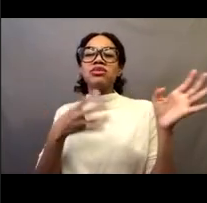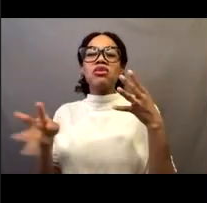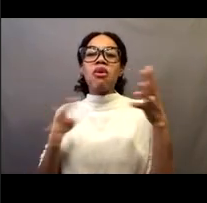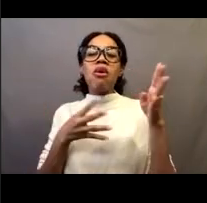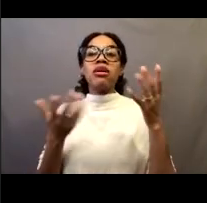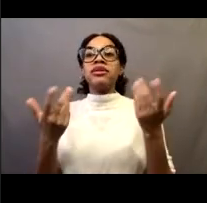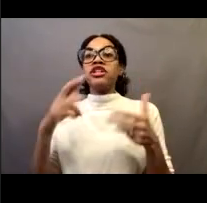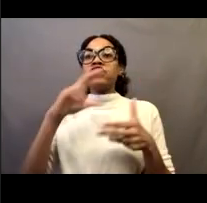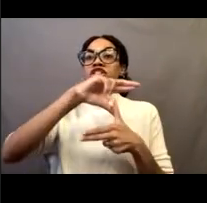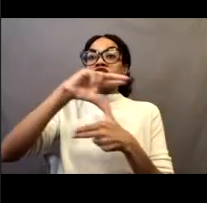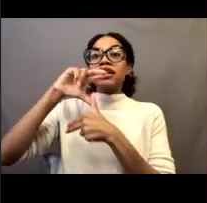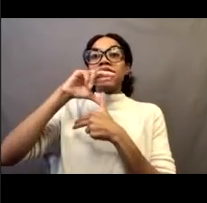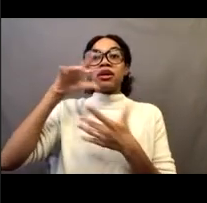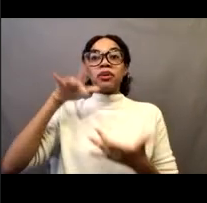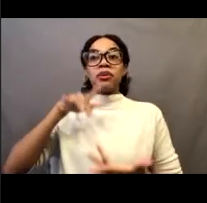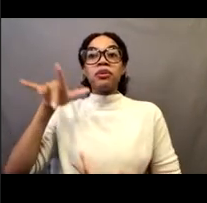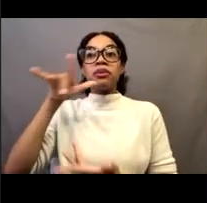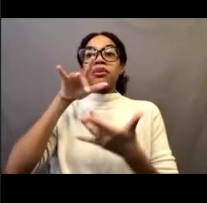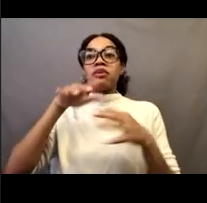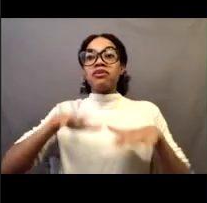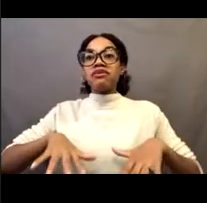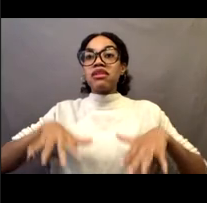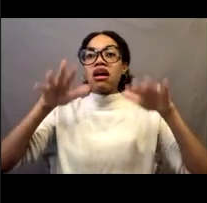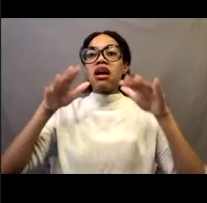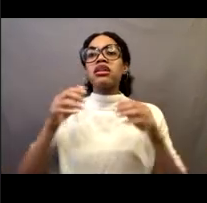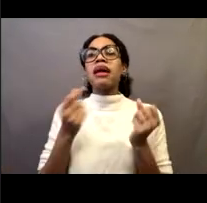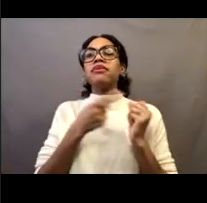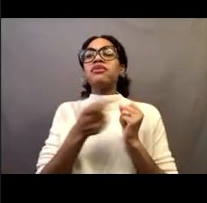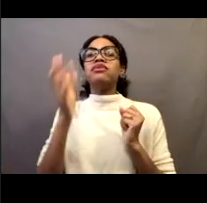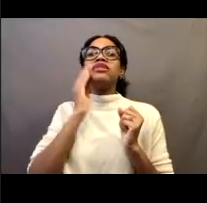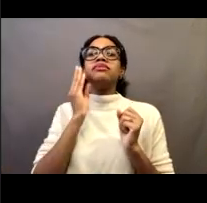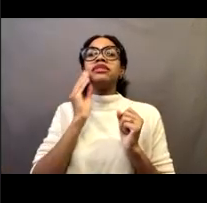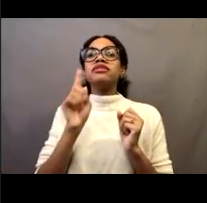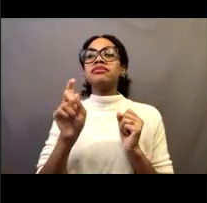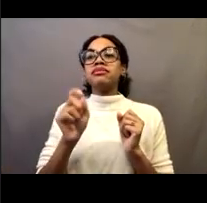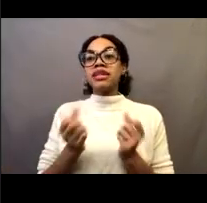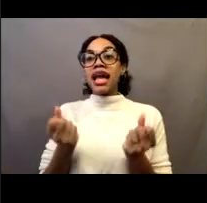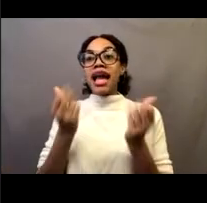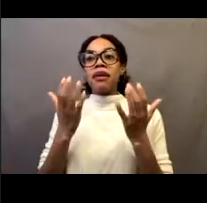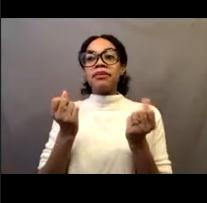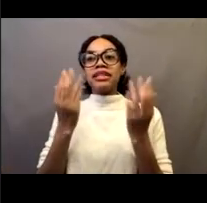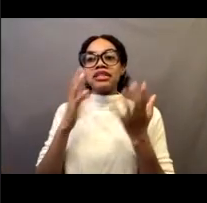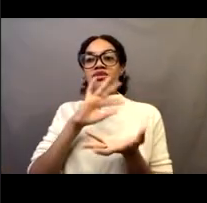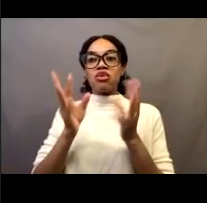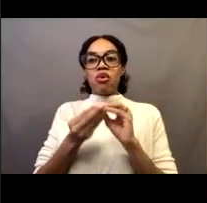So my question is, have you ever been in a big storm? [Grace] Okay, so this is grace from the chat box.